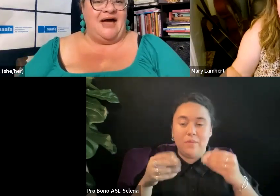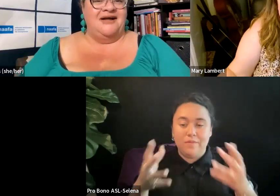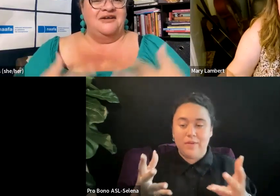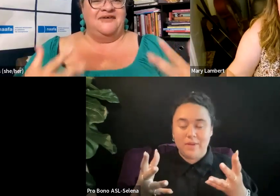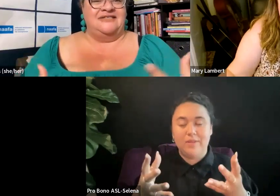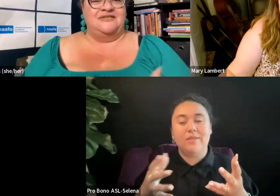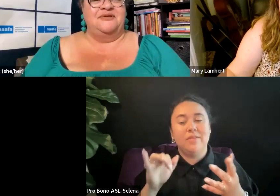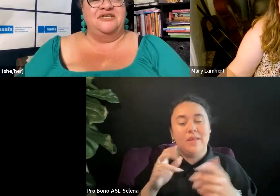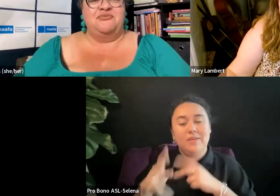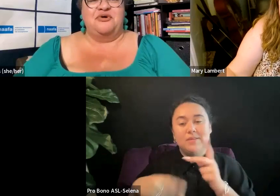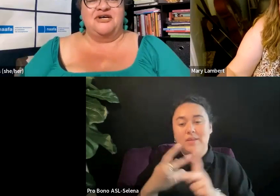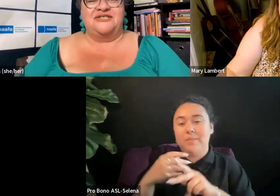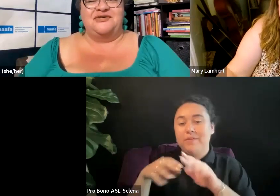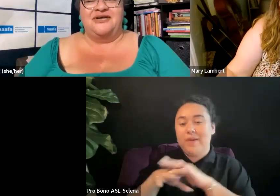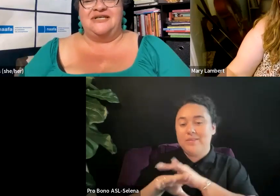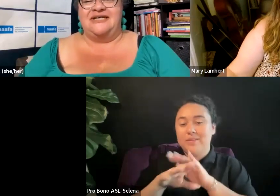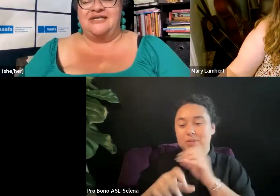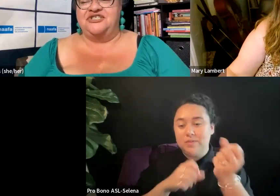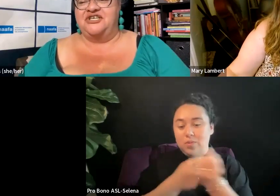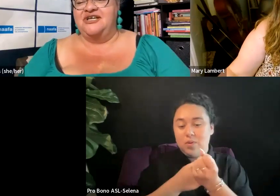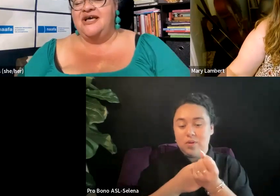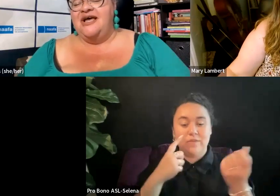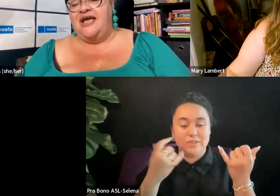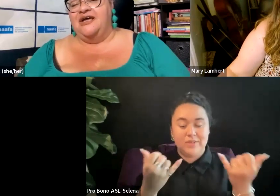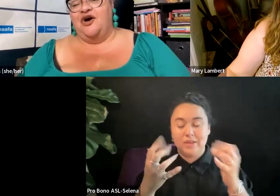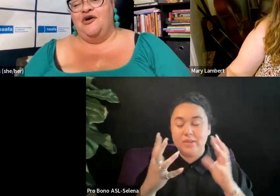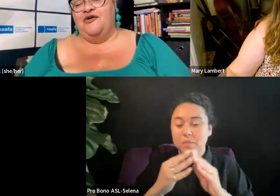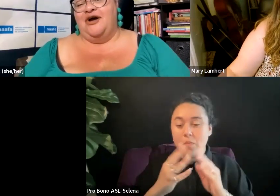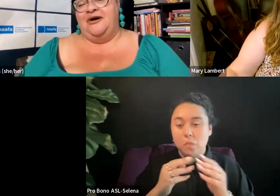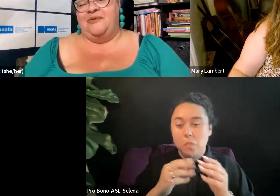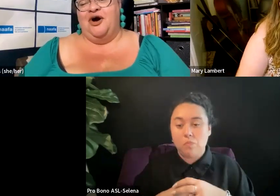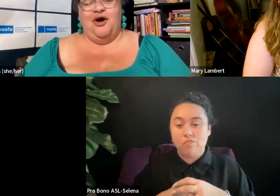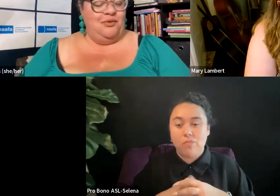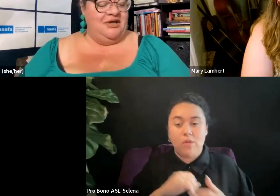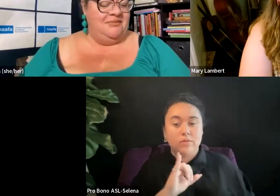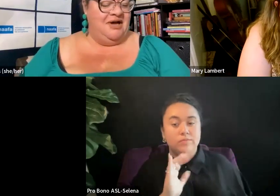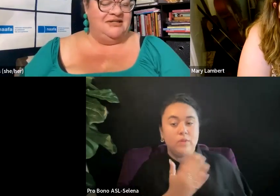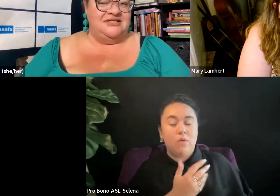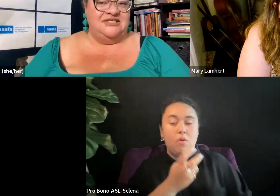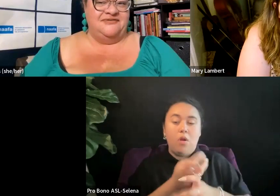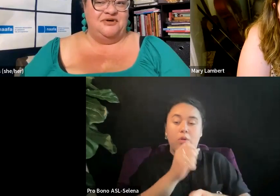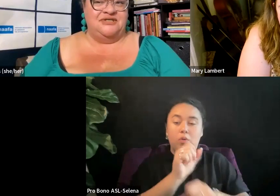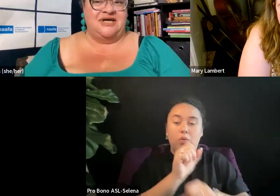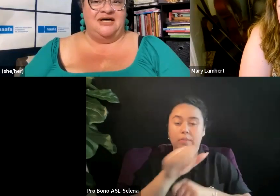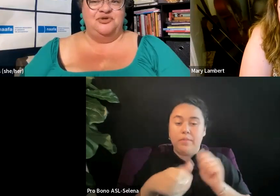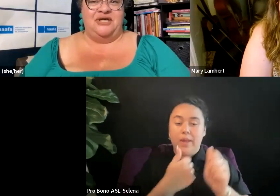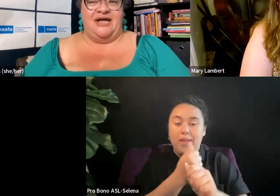that kind of accessibility support during today's session and our our hard working behind the scenes folks, Julianna